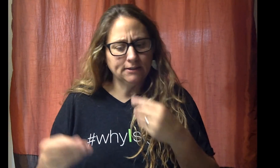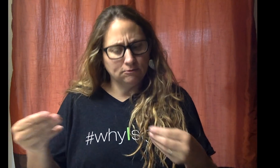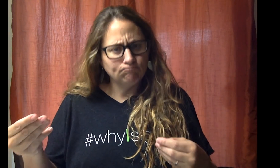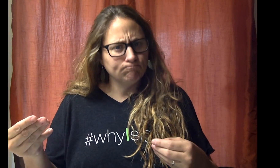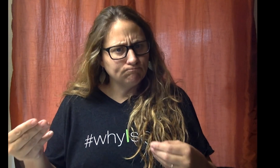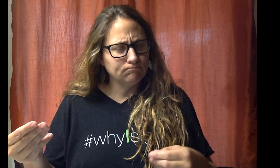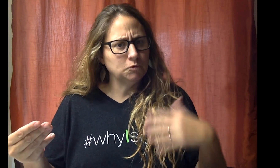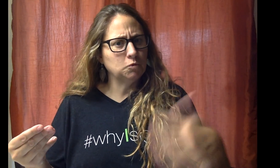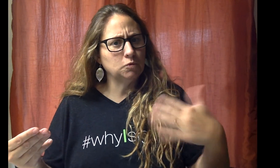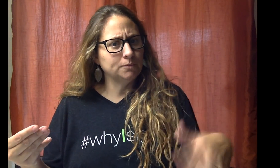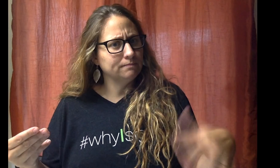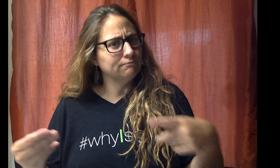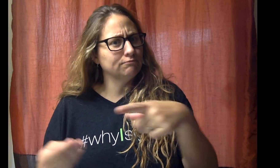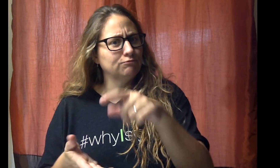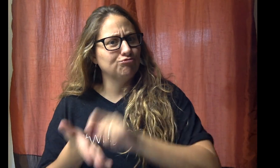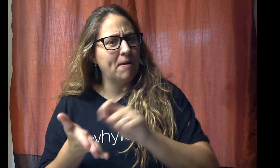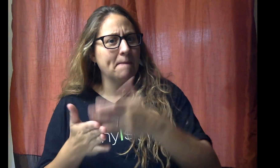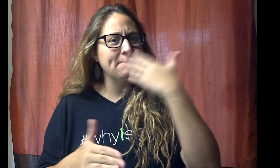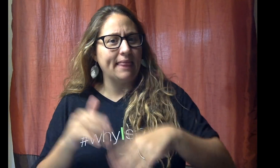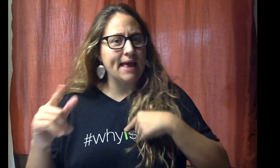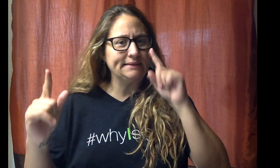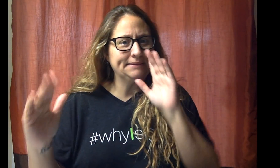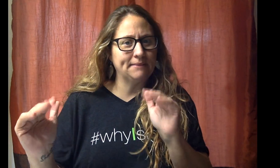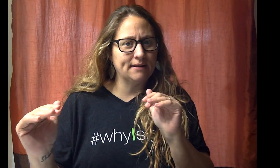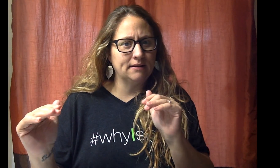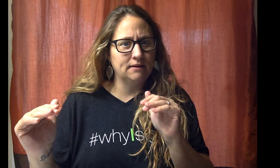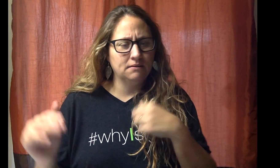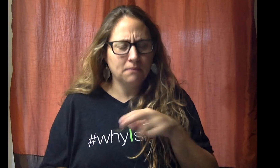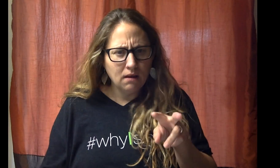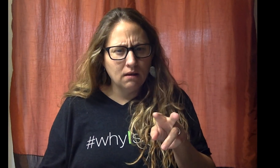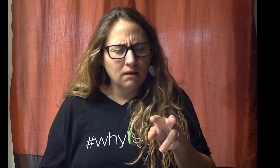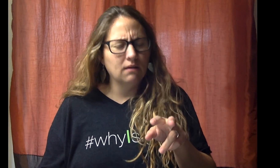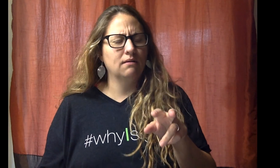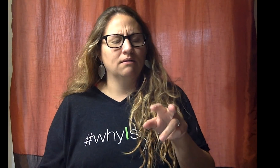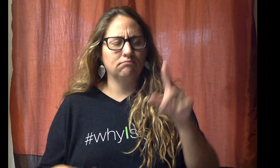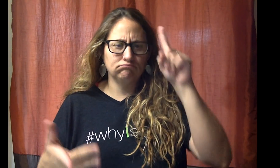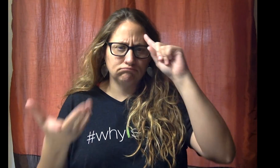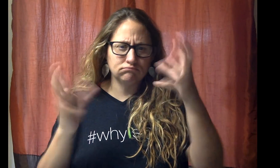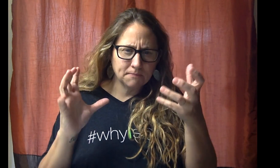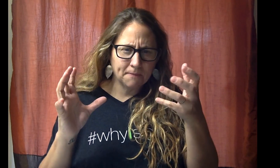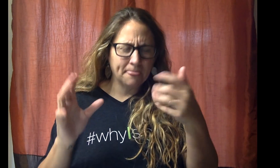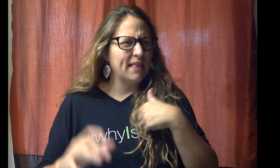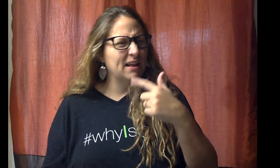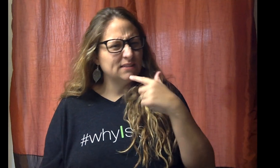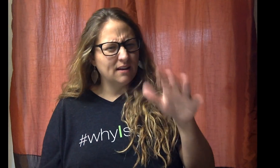After reviewing my paper, he said to me, “You write better than I expected.” I was baffled, and I told him,